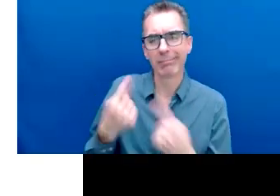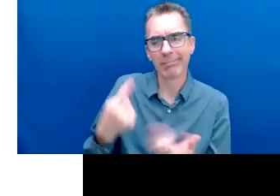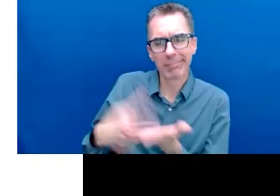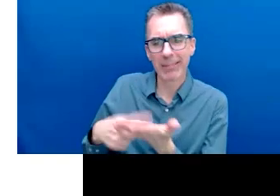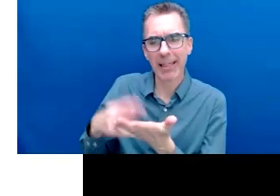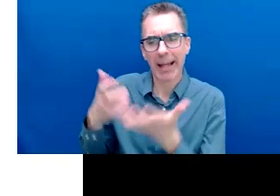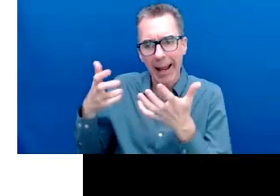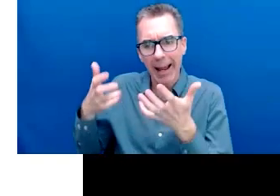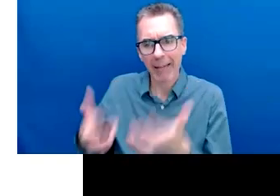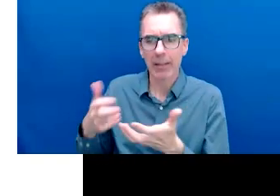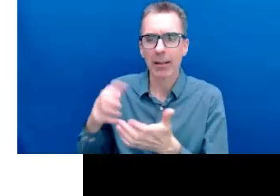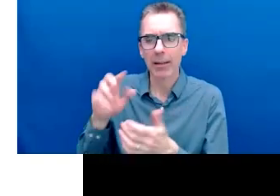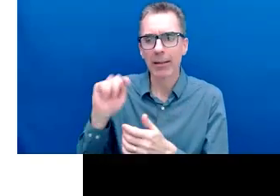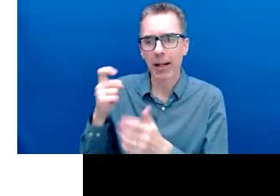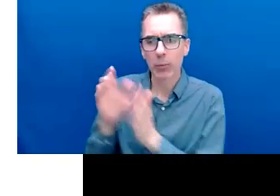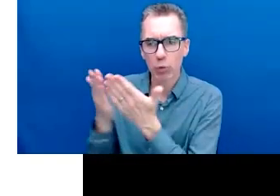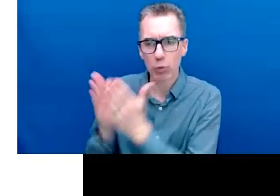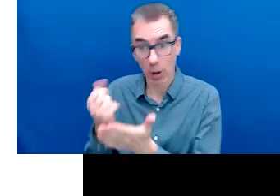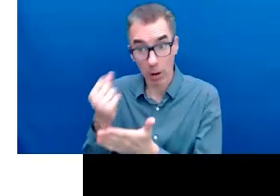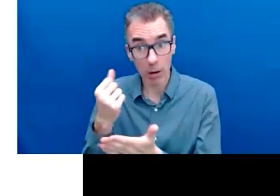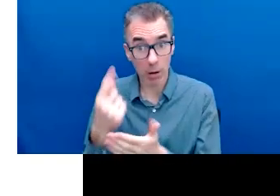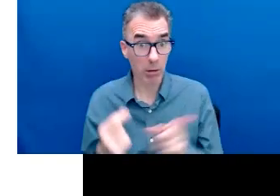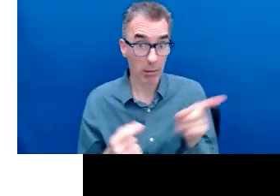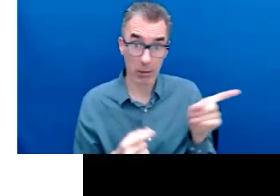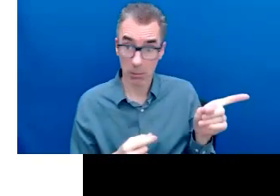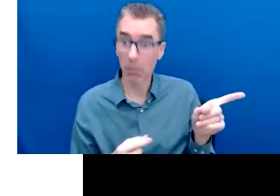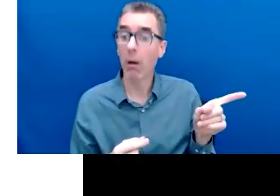But there are a growing number of,